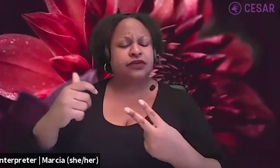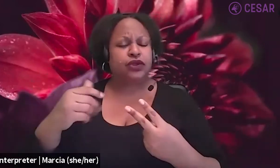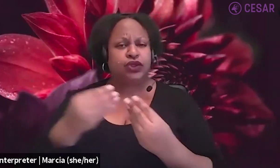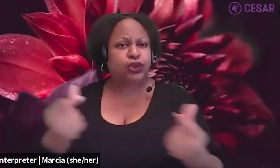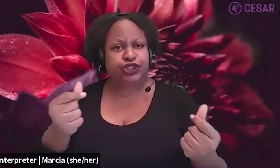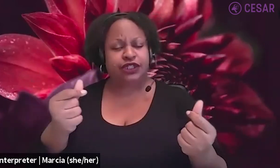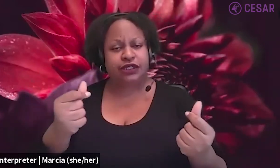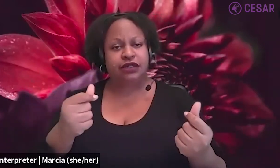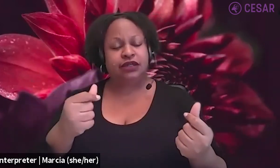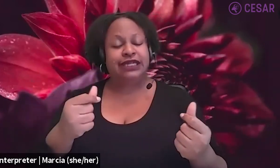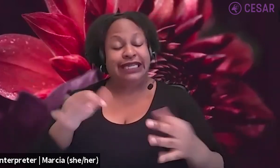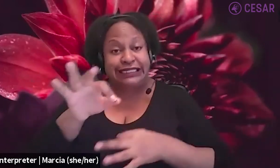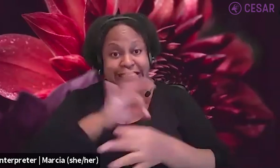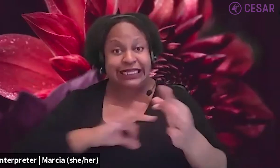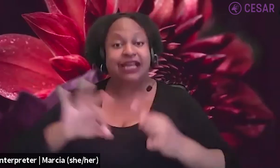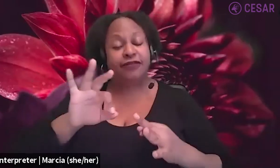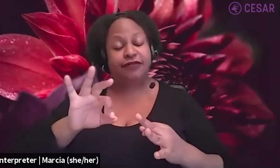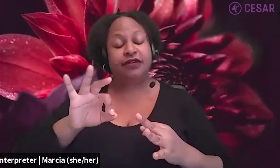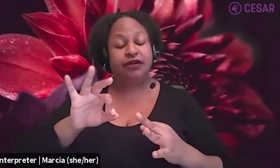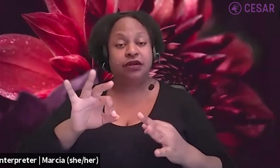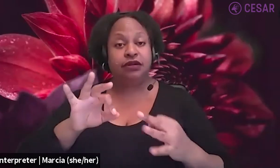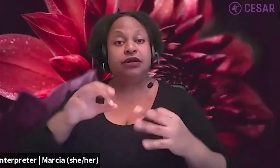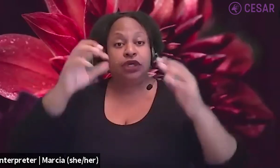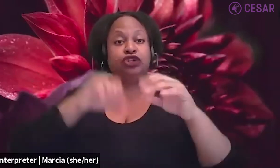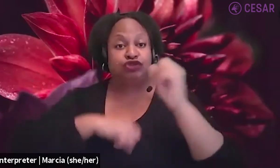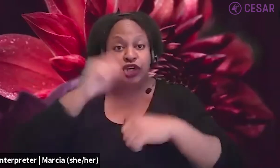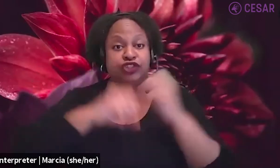structural violence and deliberateness of creating food quote unquote disadvantaged and vulnerable